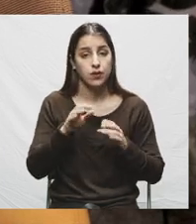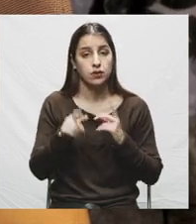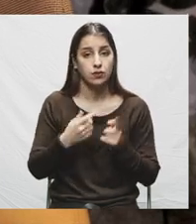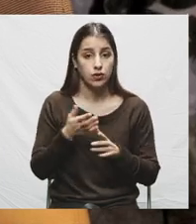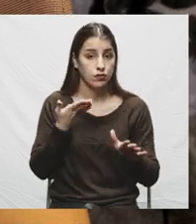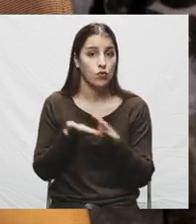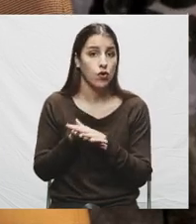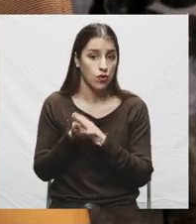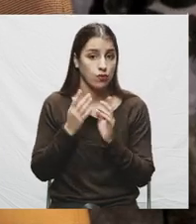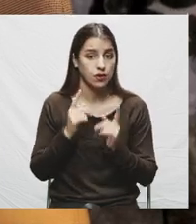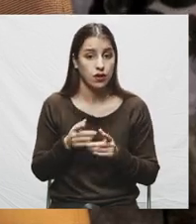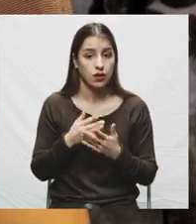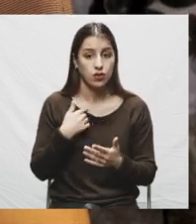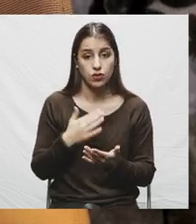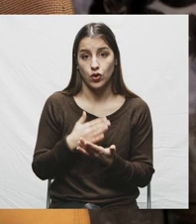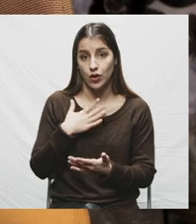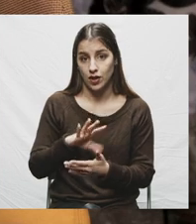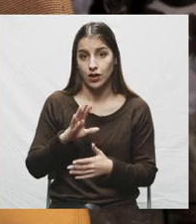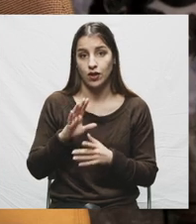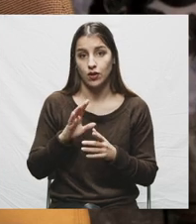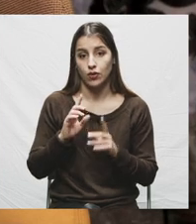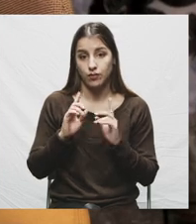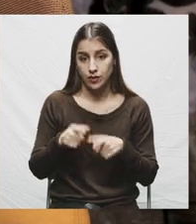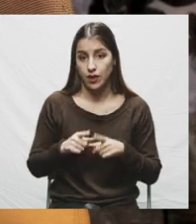I plunged in it so hard, that I only wanted to improvise.